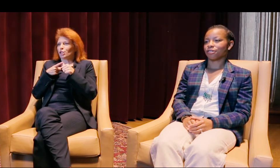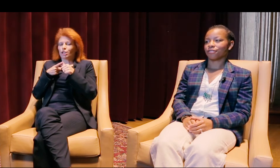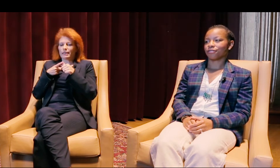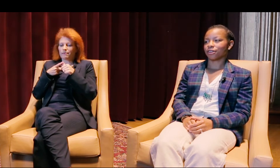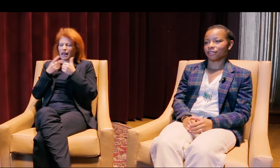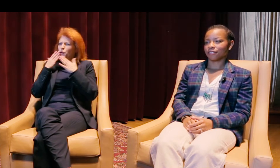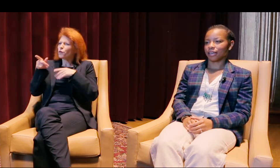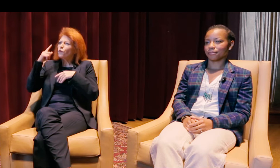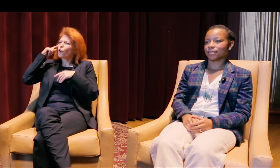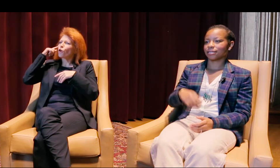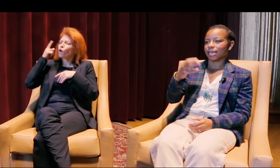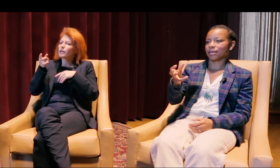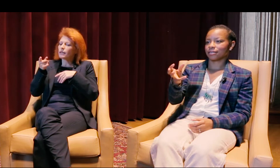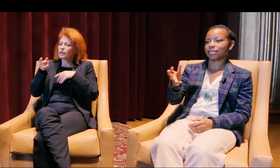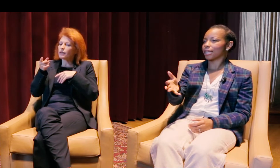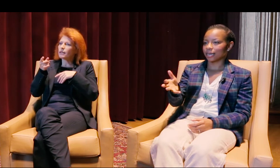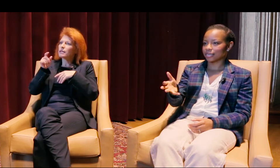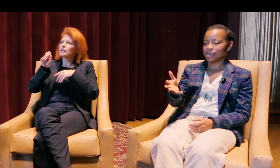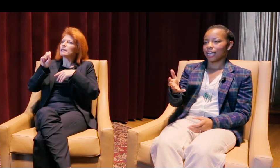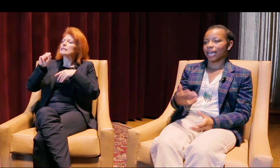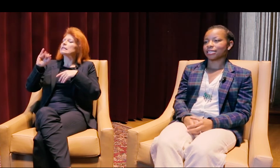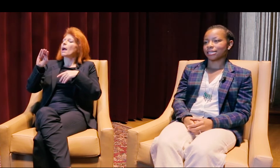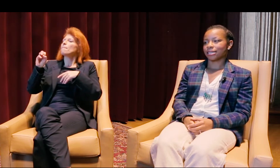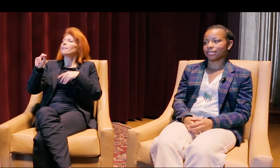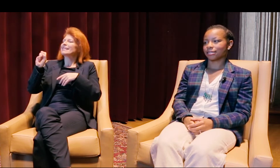I don't know if you've heard of Simon Sinek and his